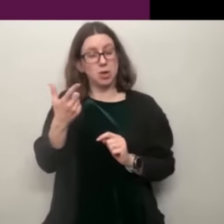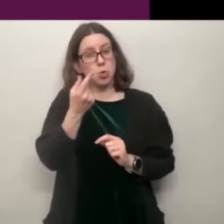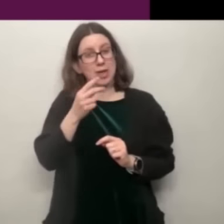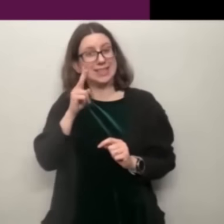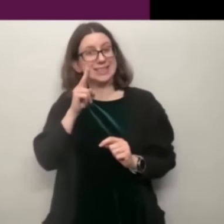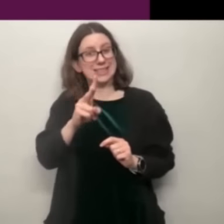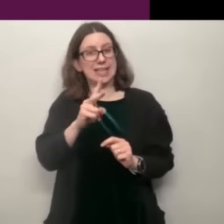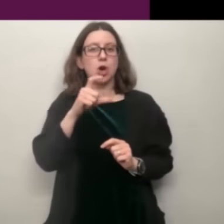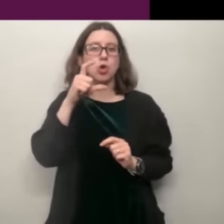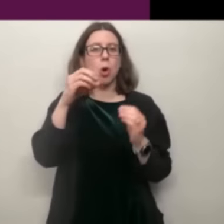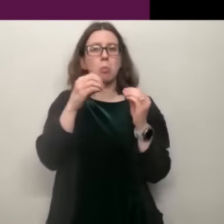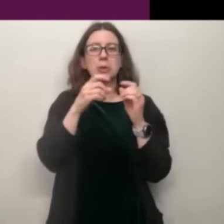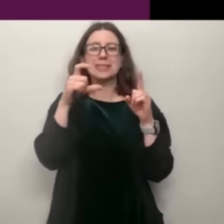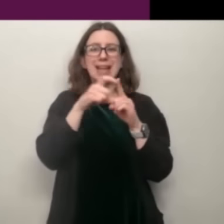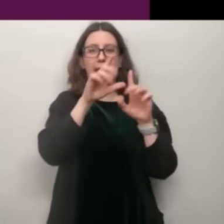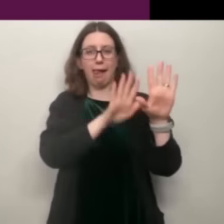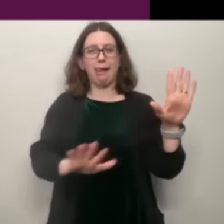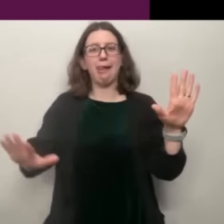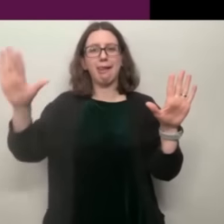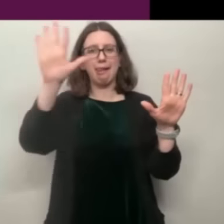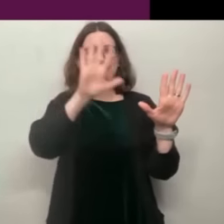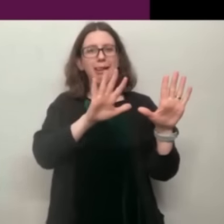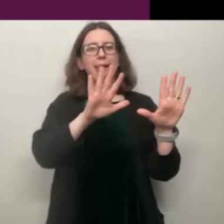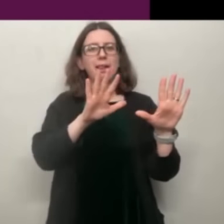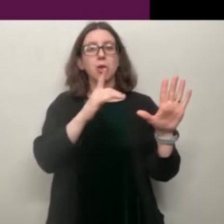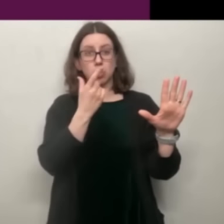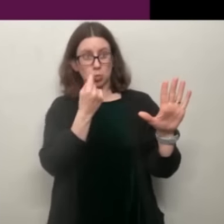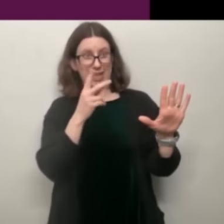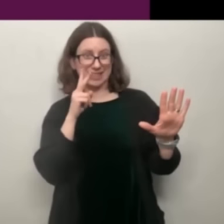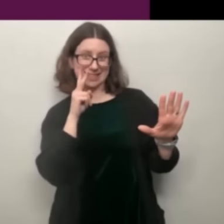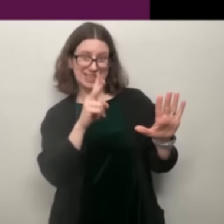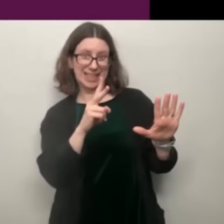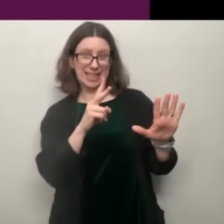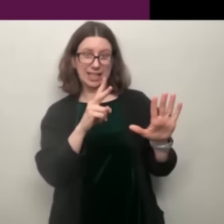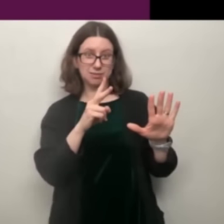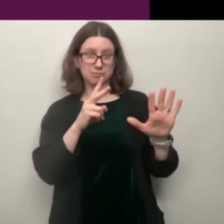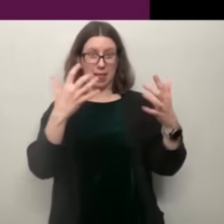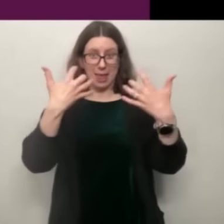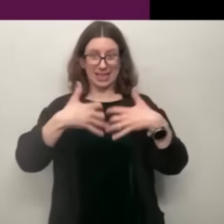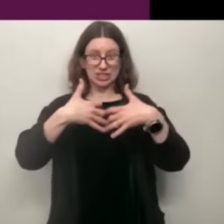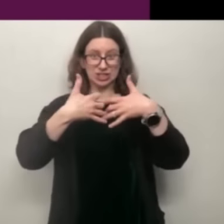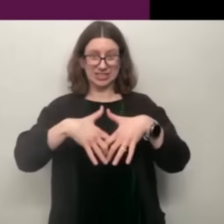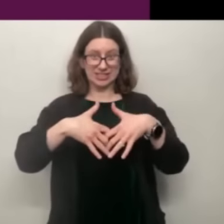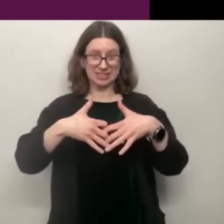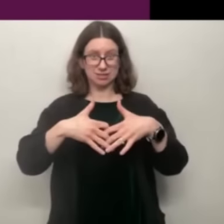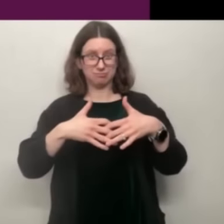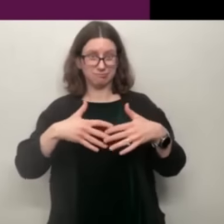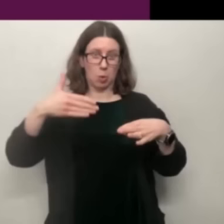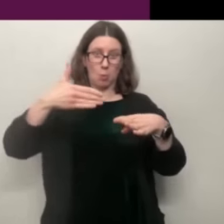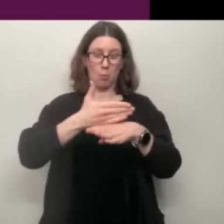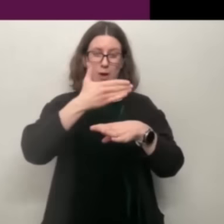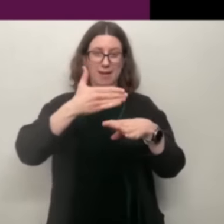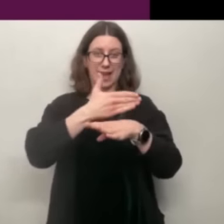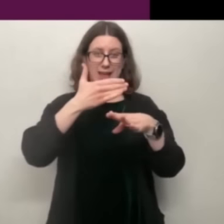and the upper works and we can see it in action. On the right hand side, we can see piles